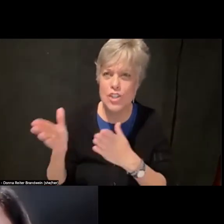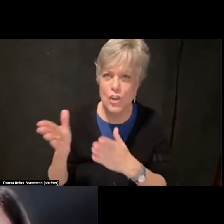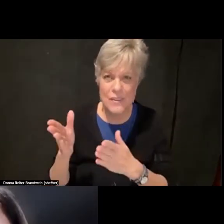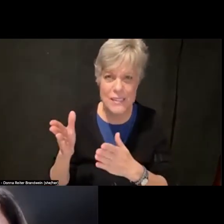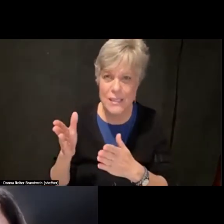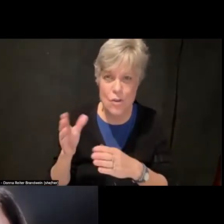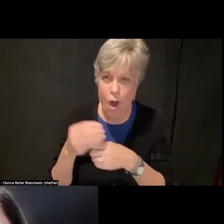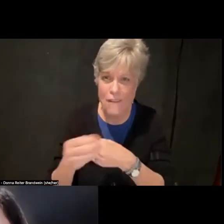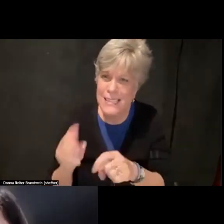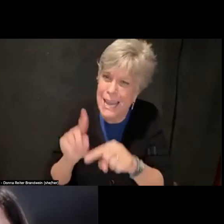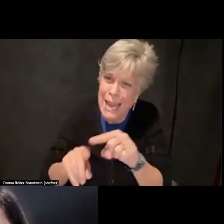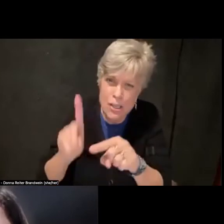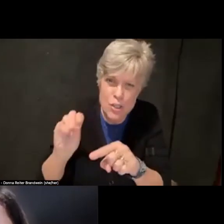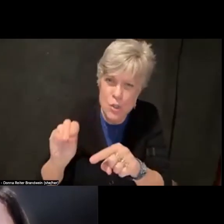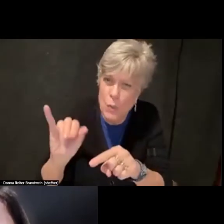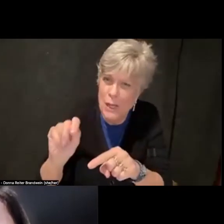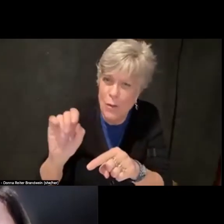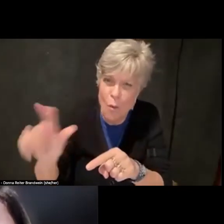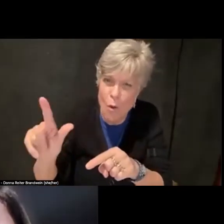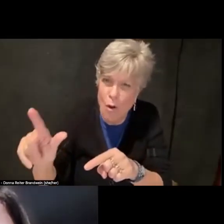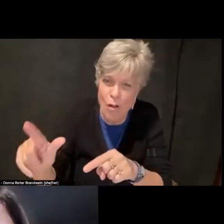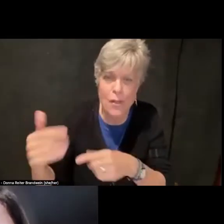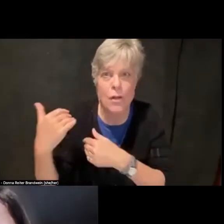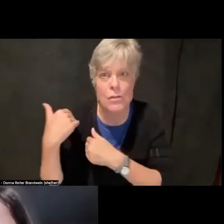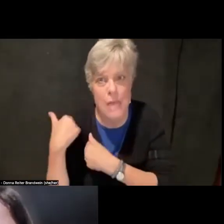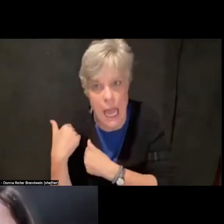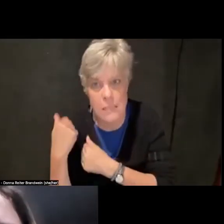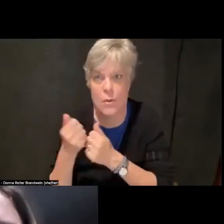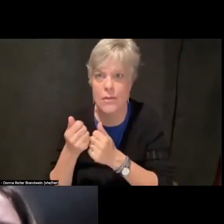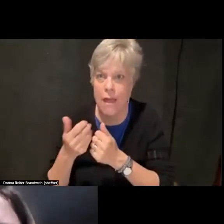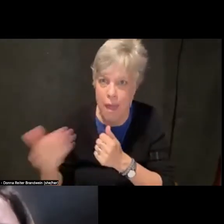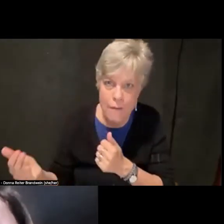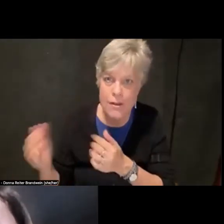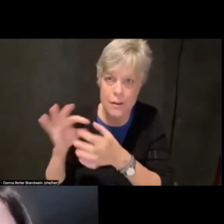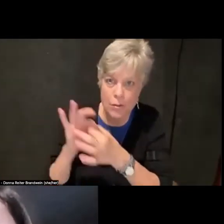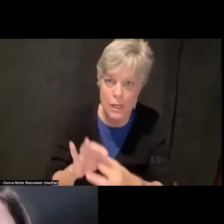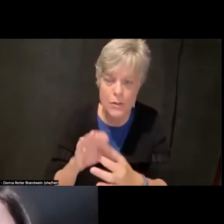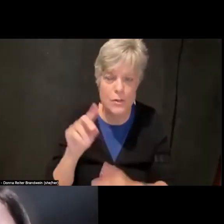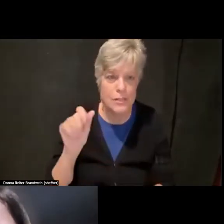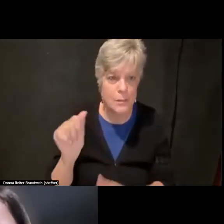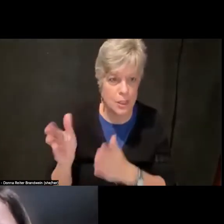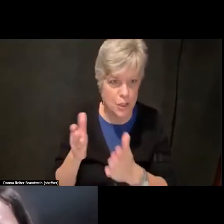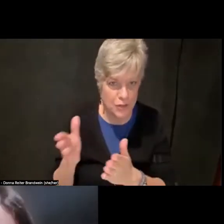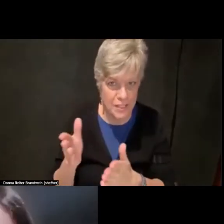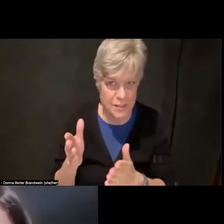because they're tasked with everything related to disability. And then what happens is, is that the culture